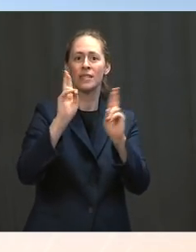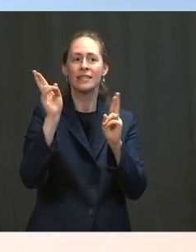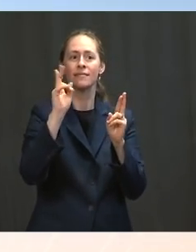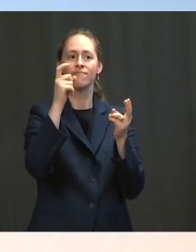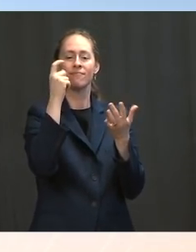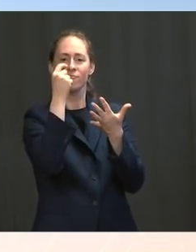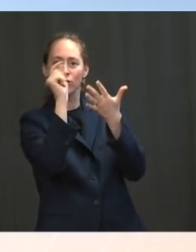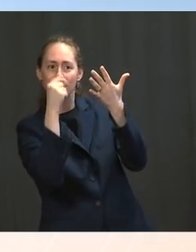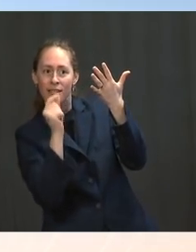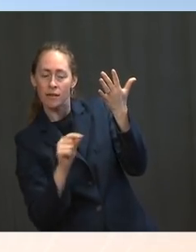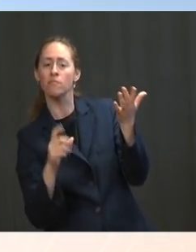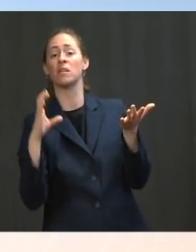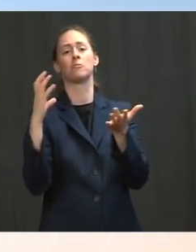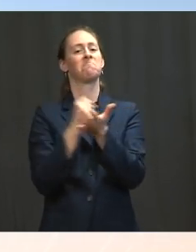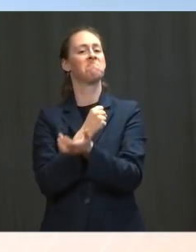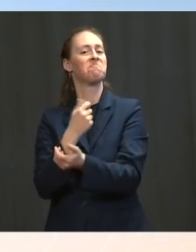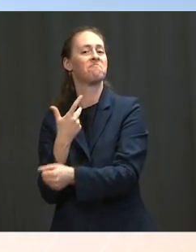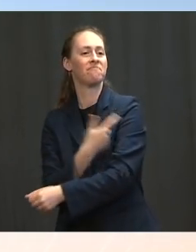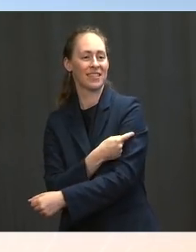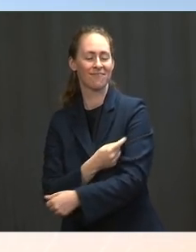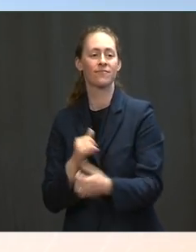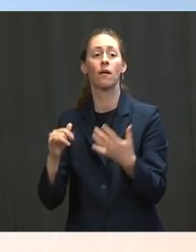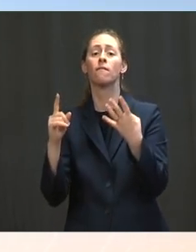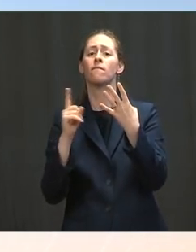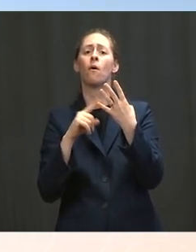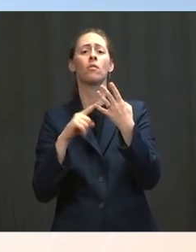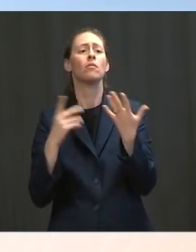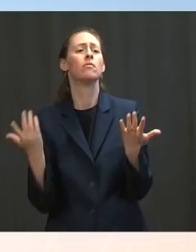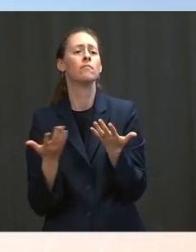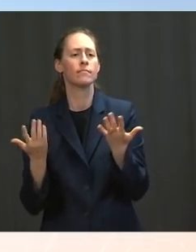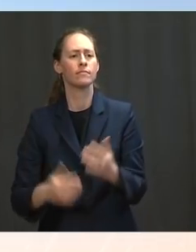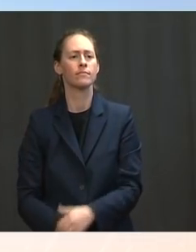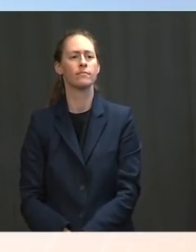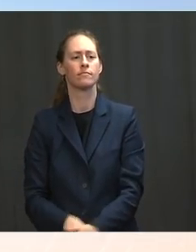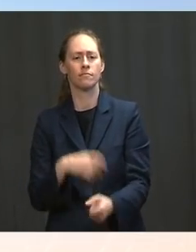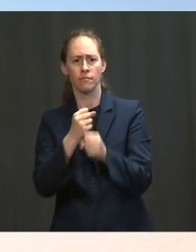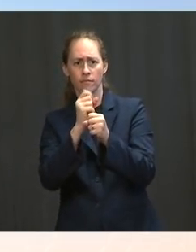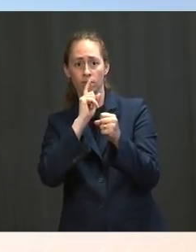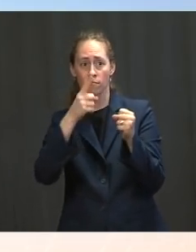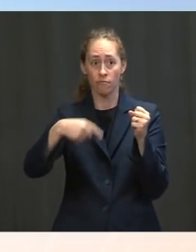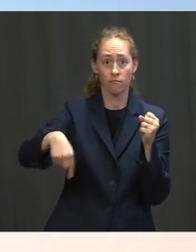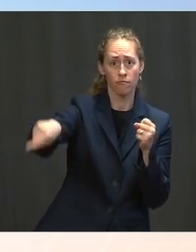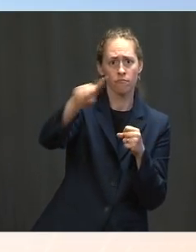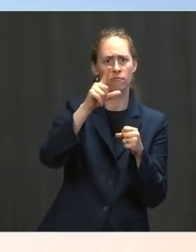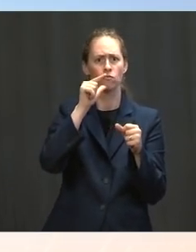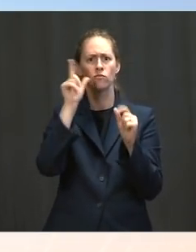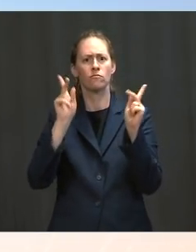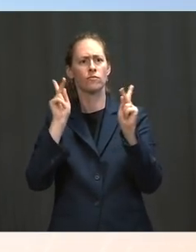to make the vaccine accessible for workers. Access is an area where we've seen as a challenge and one where, as we've worked to address it,